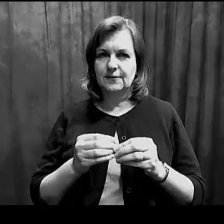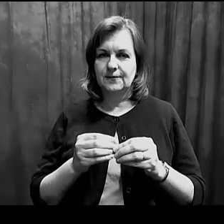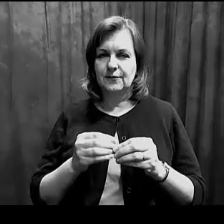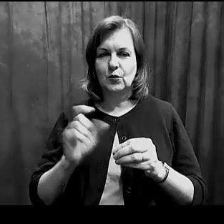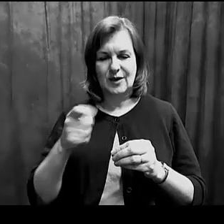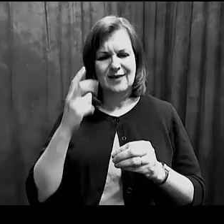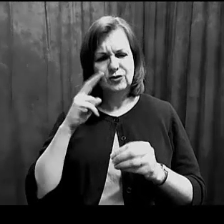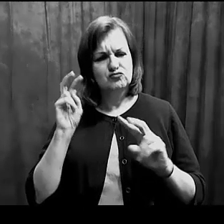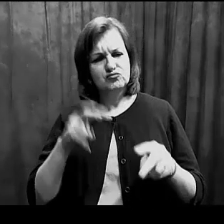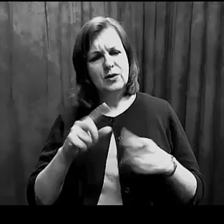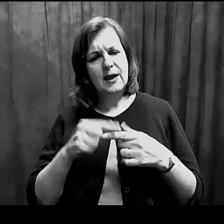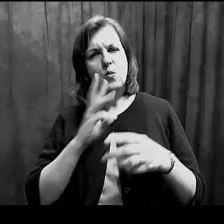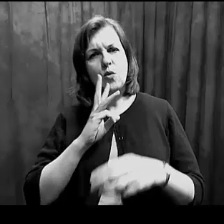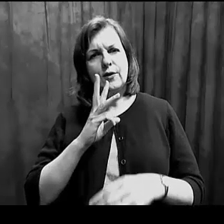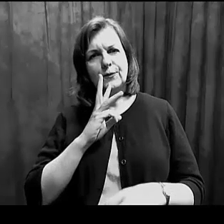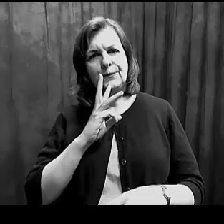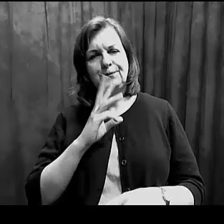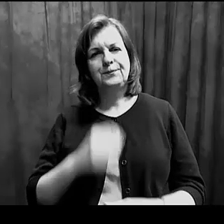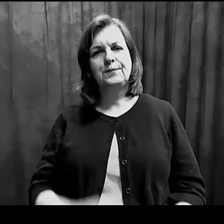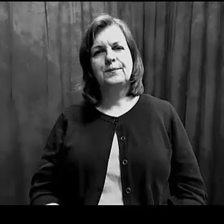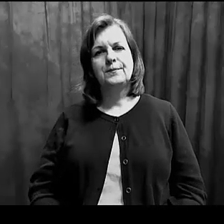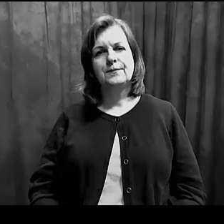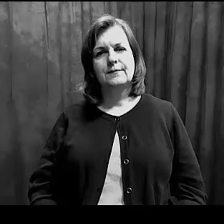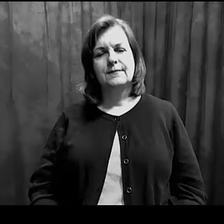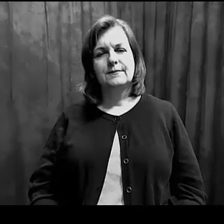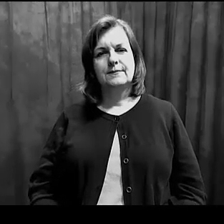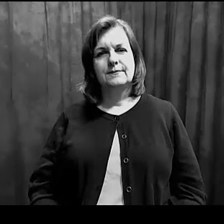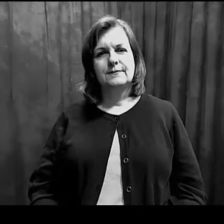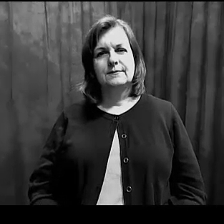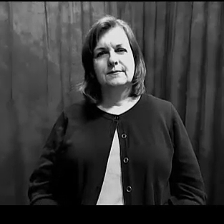those are huge numbers -- so we've got a deal with this water